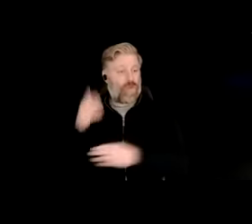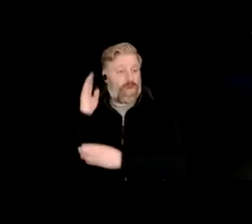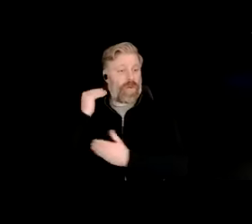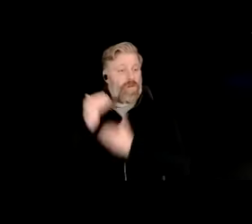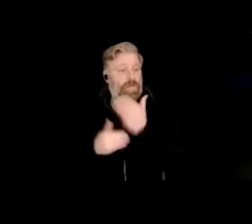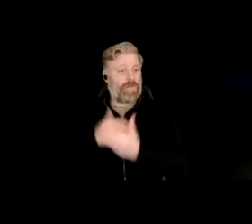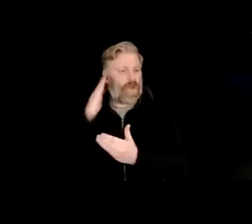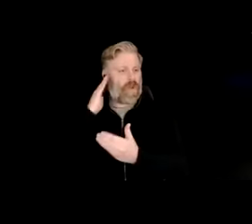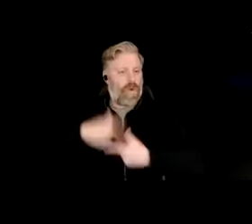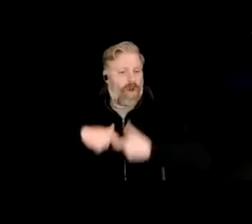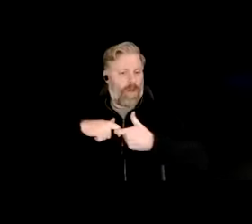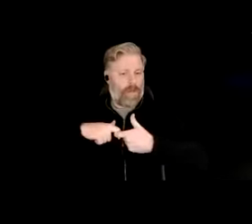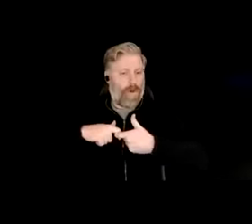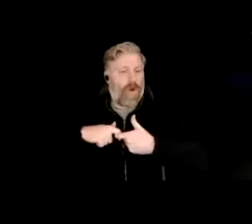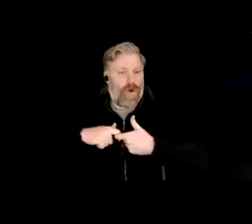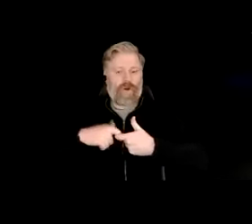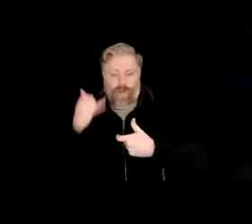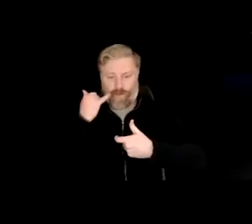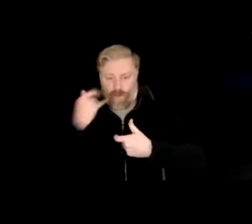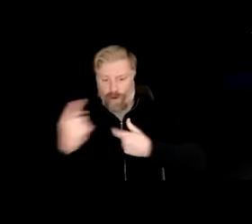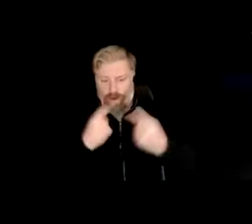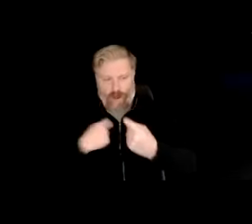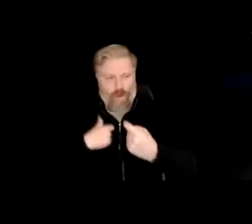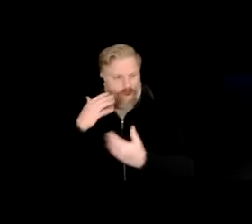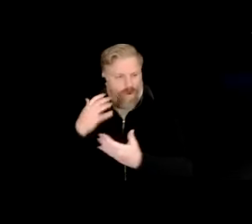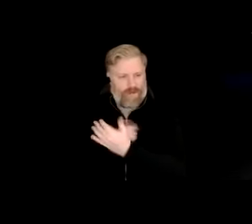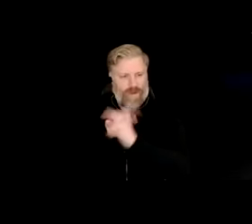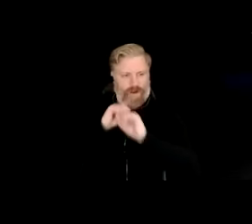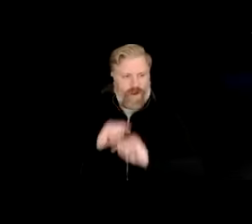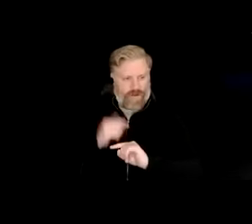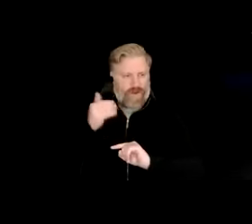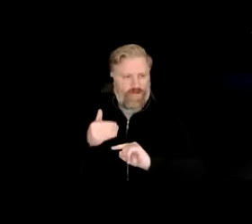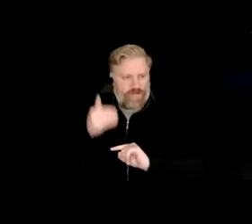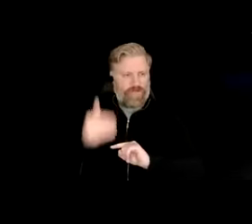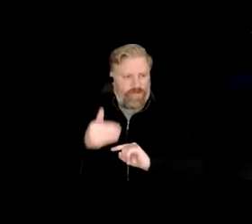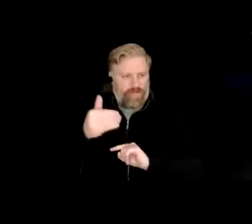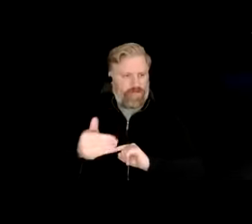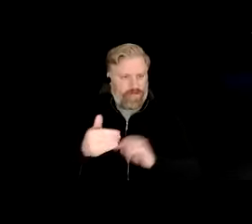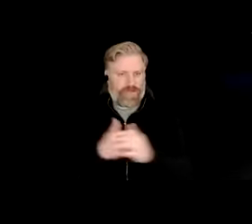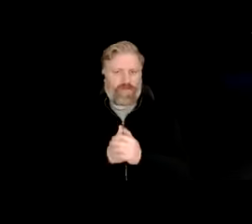to answer questions that have been asked in the chat. We ask that you focus on asking questions